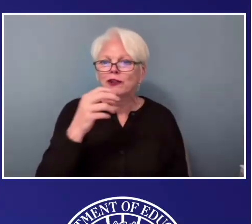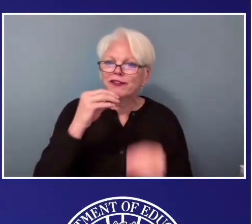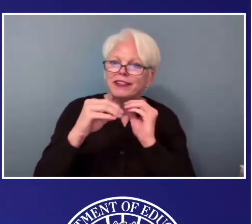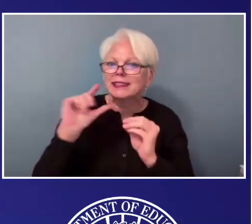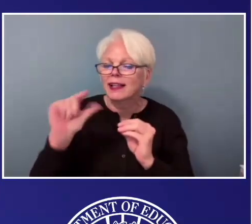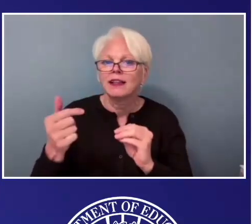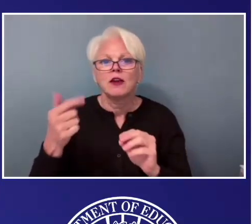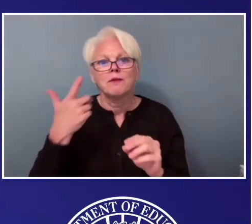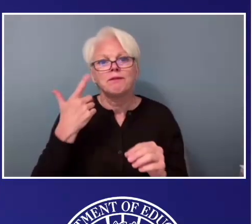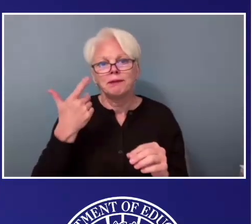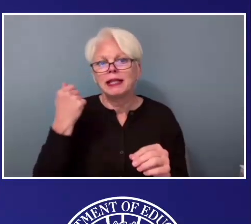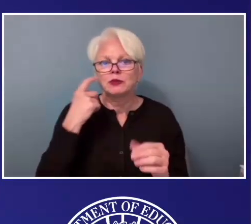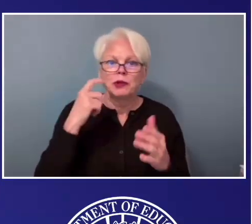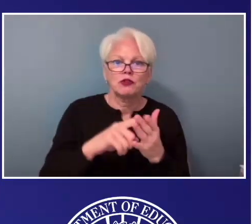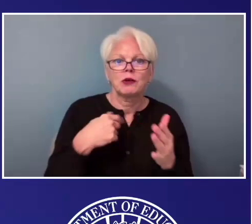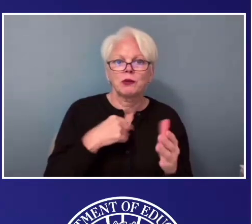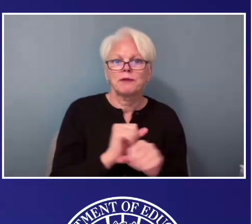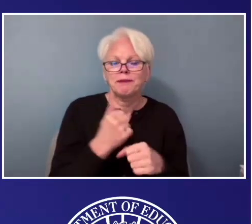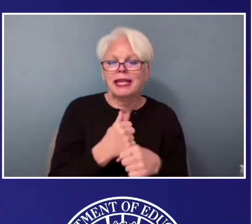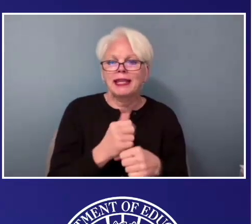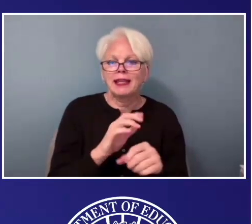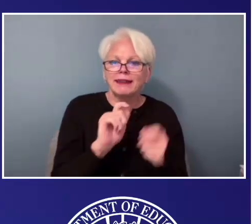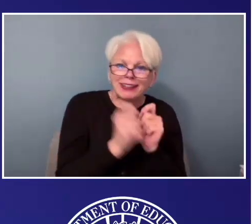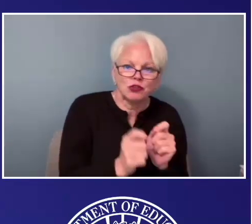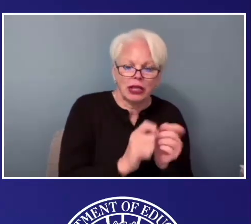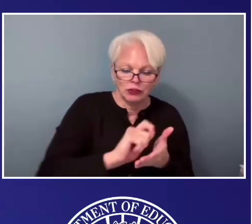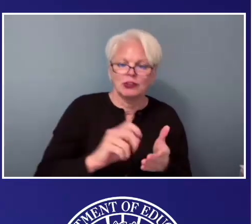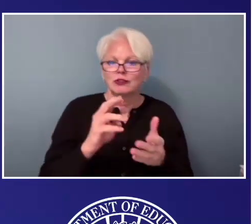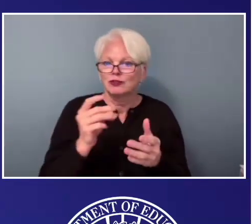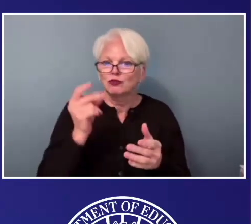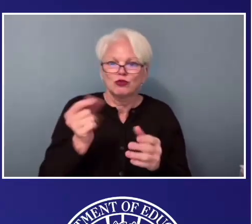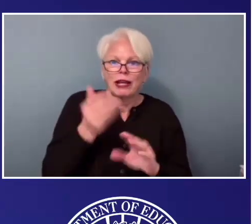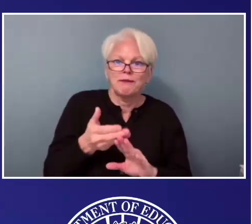we are making these changes right before the vote or the consensus check,